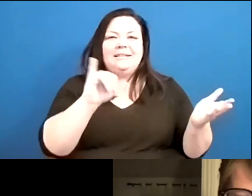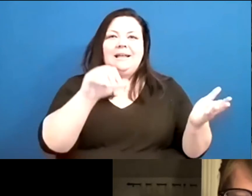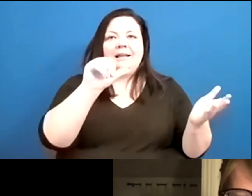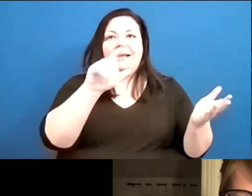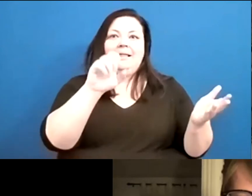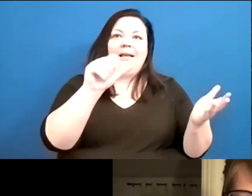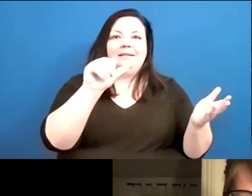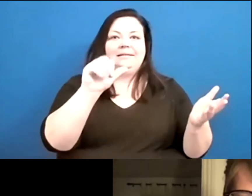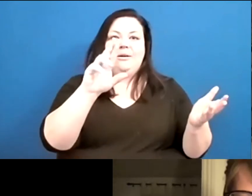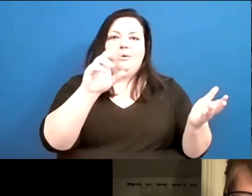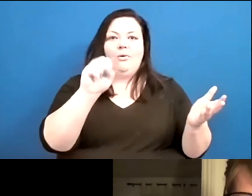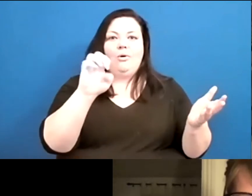there's something, I love her.